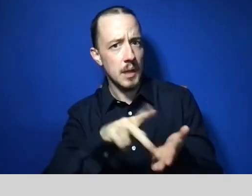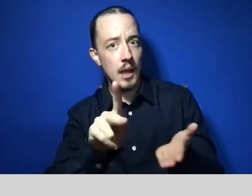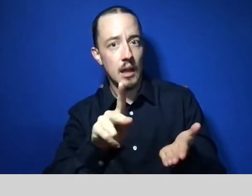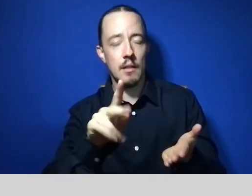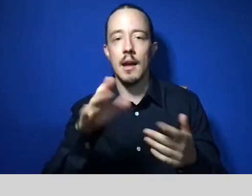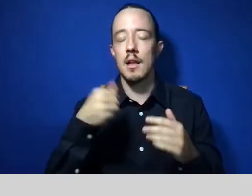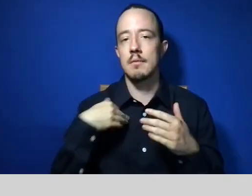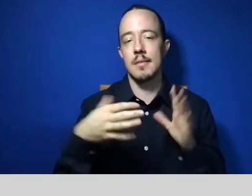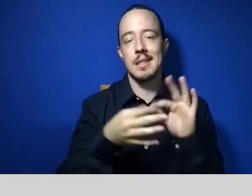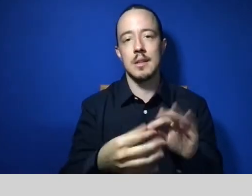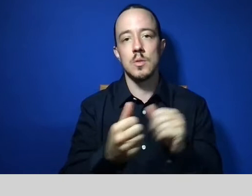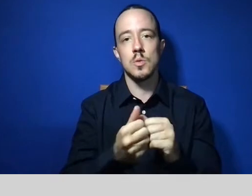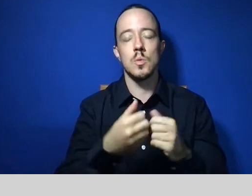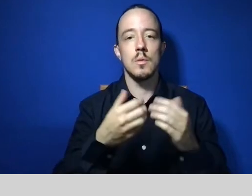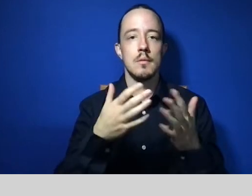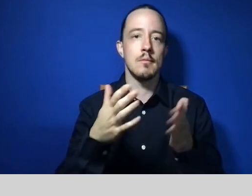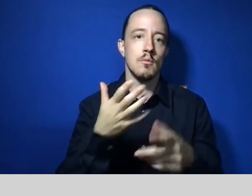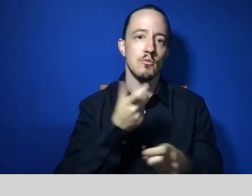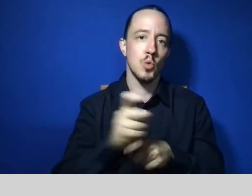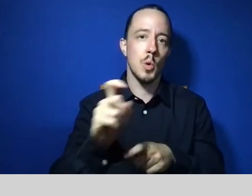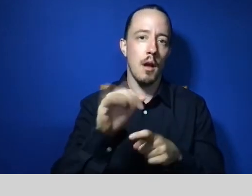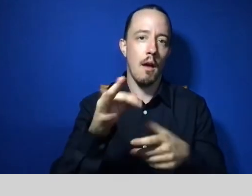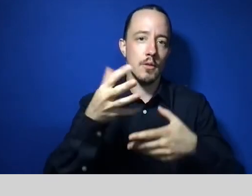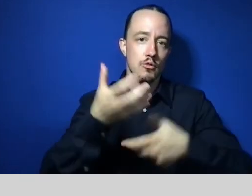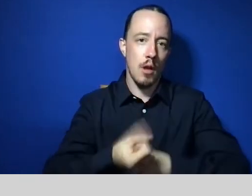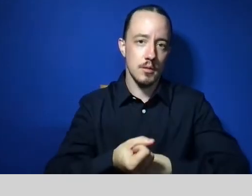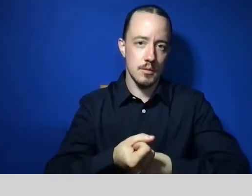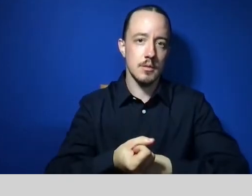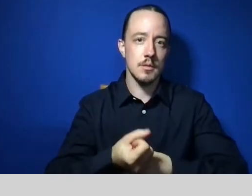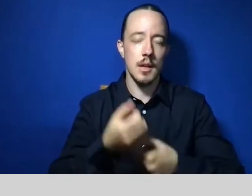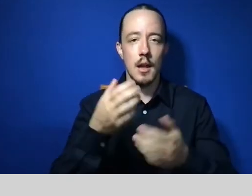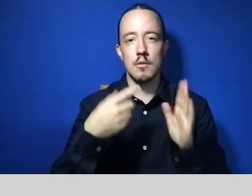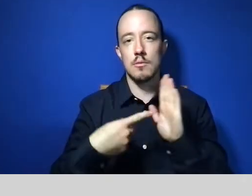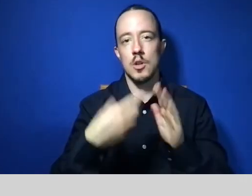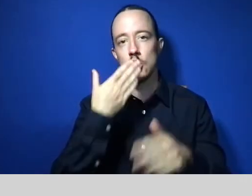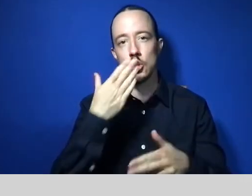and frustration and reputation for our company.